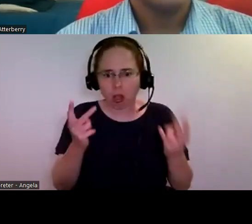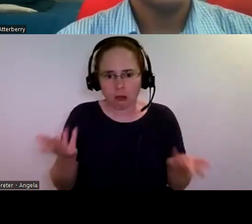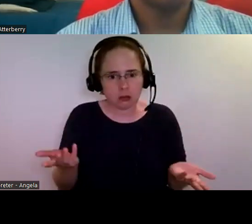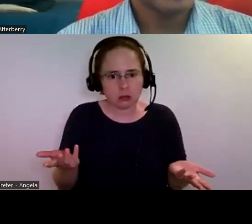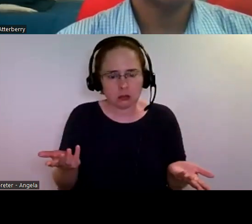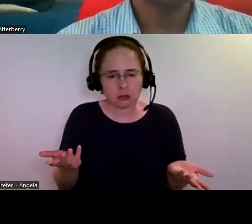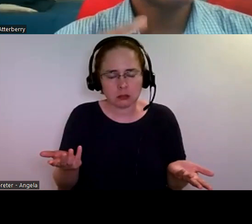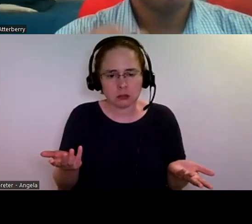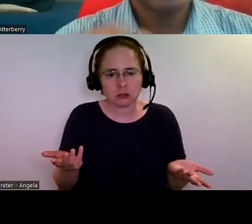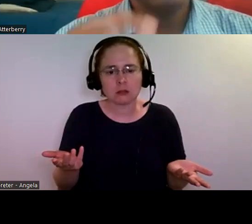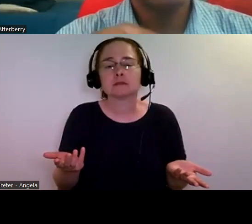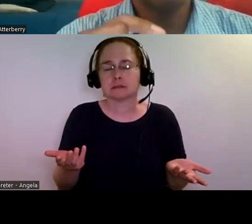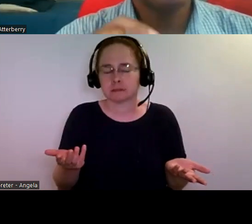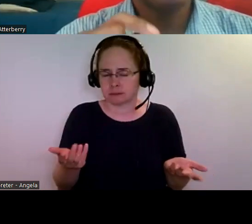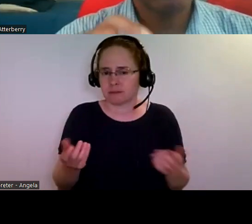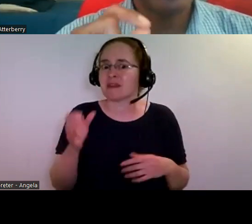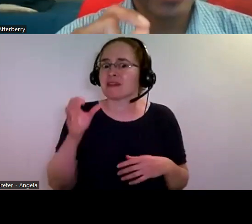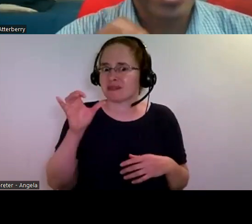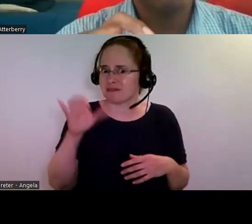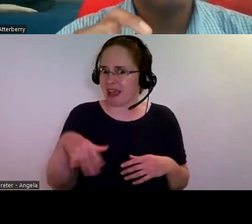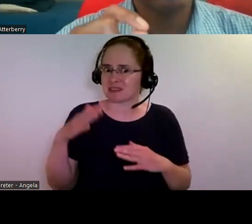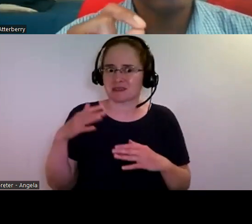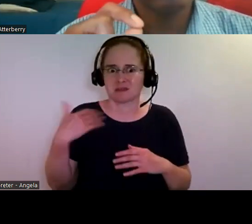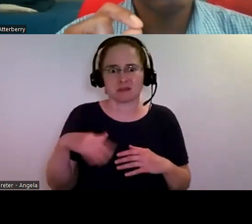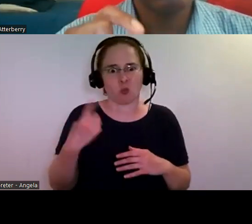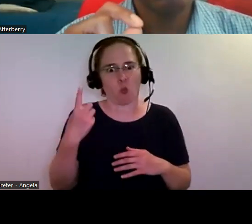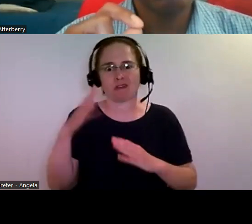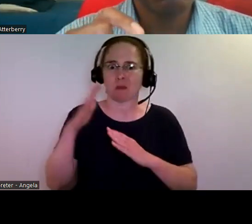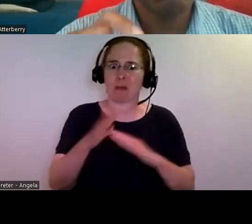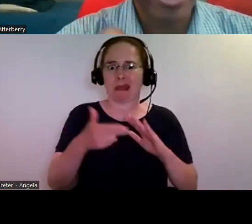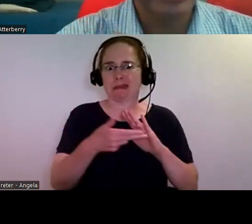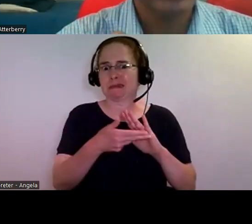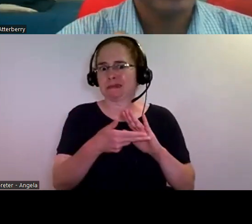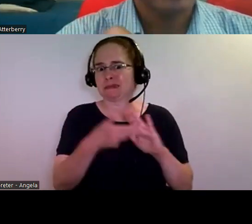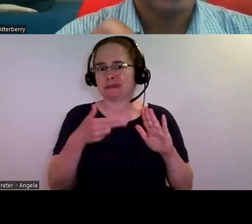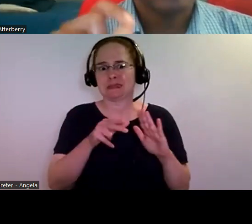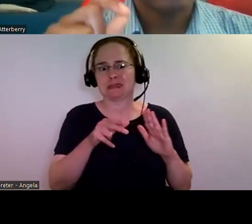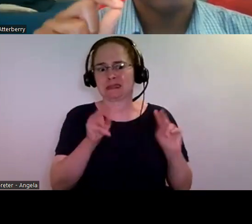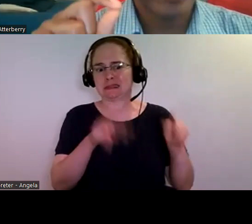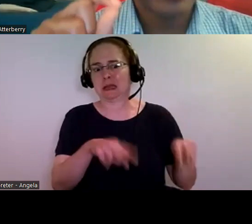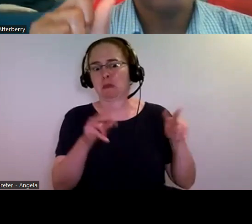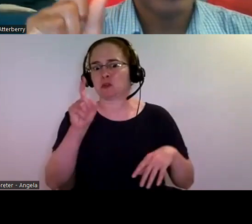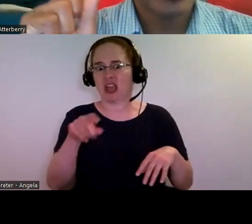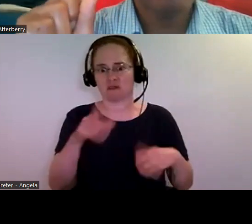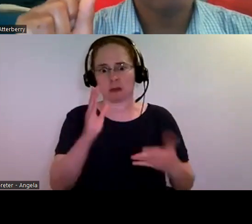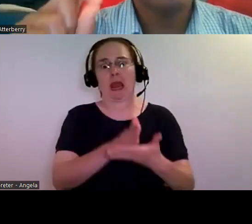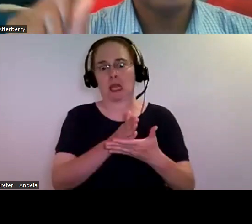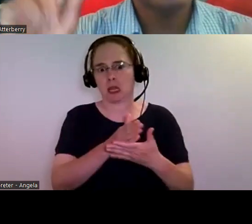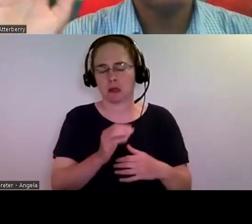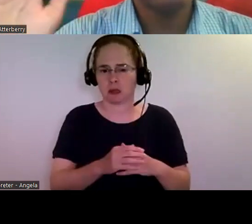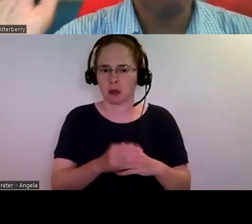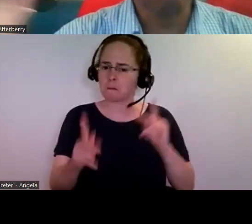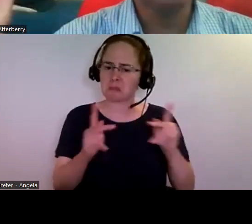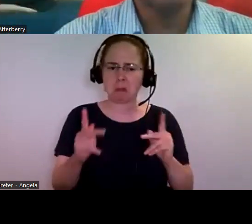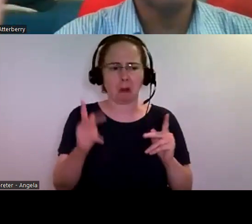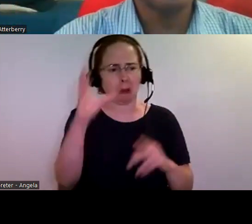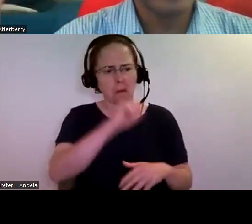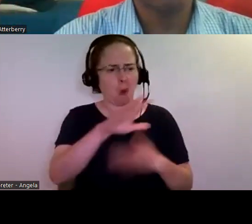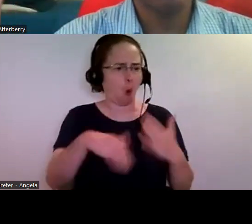And that is one of the main stigmas that we have to break. That everyone thinks that all disabilities have to